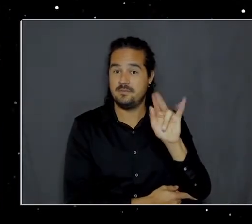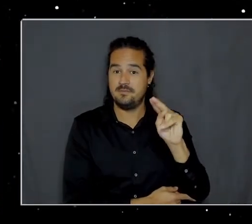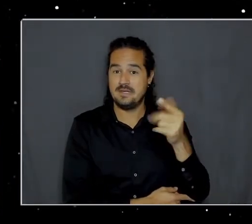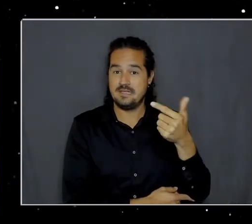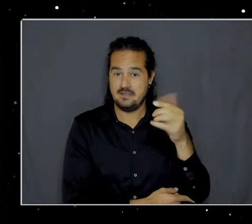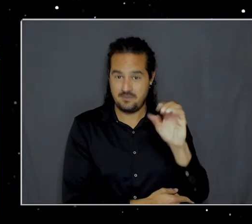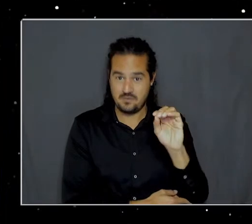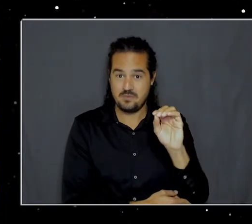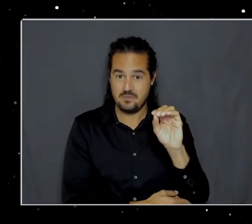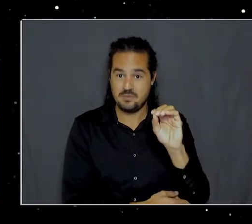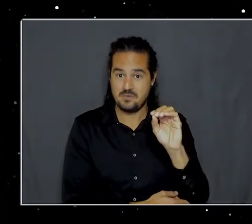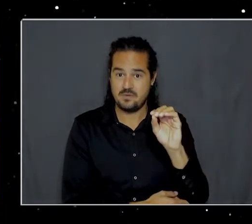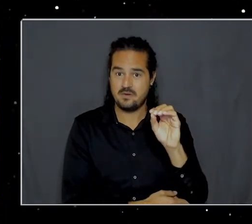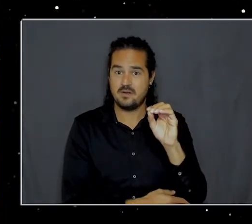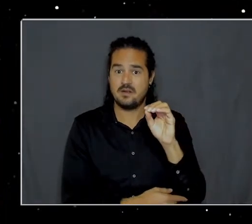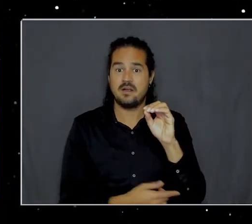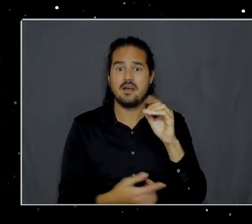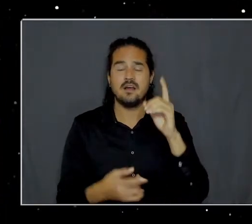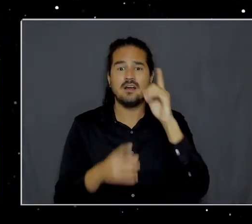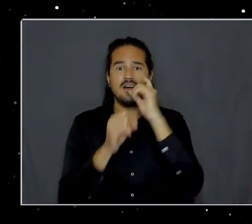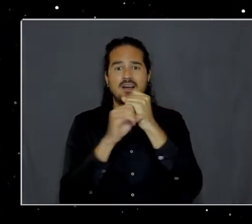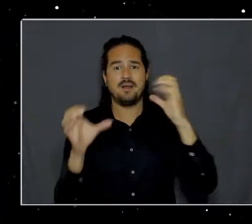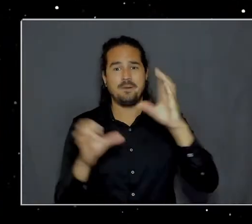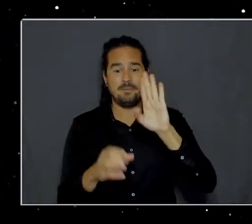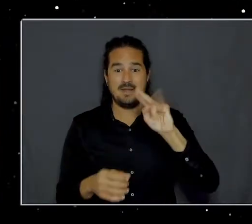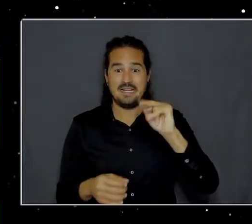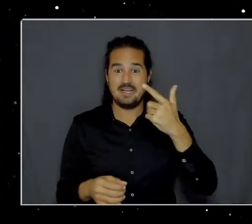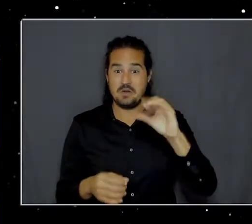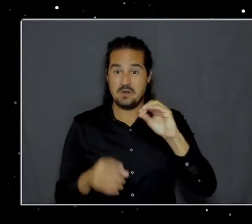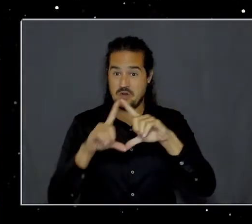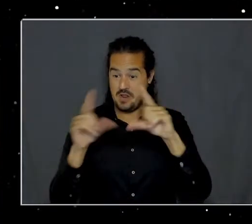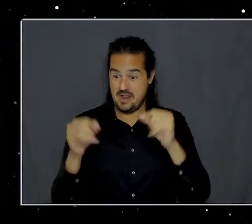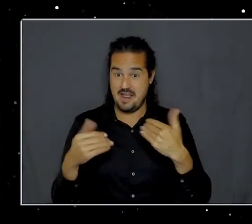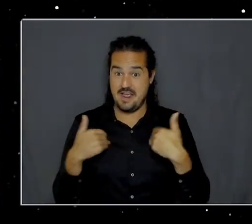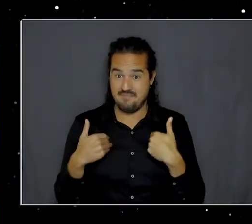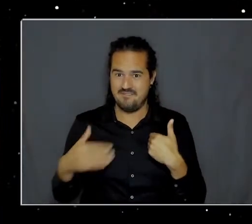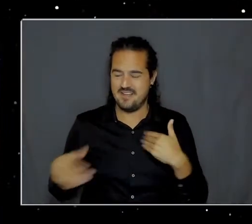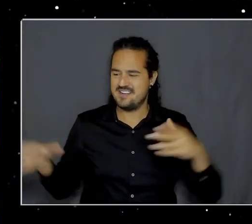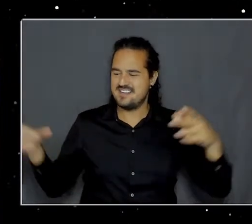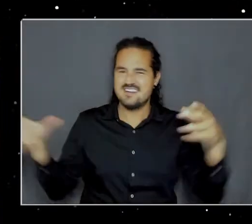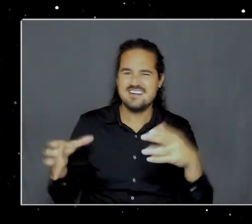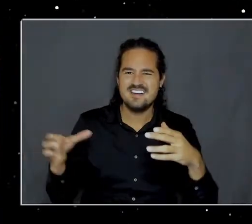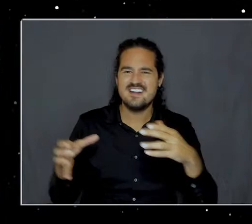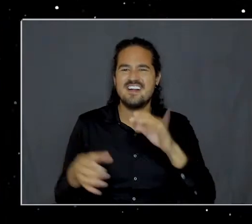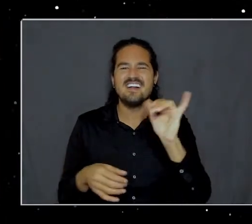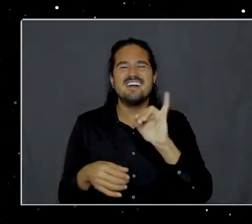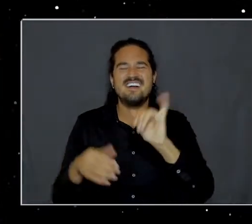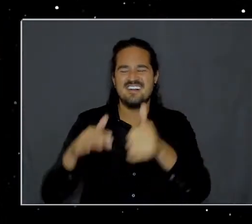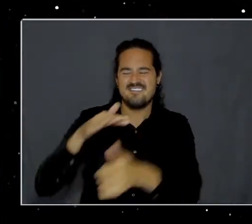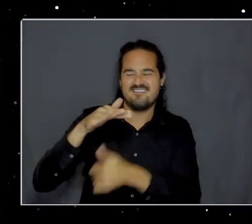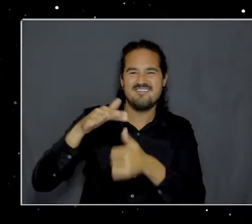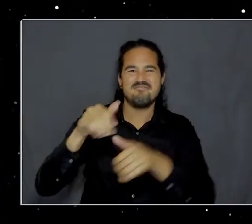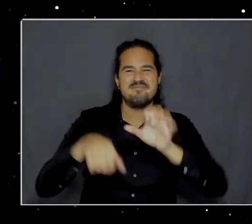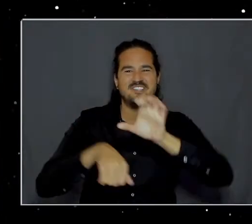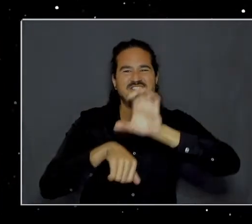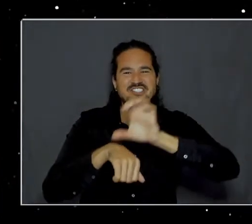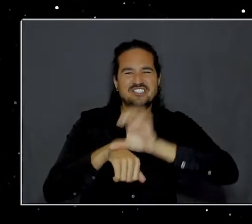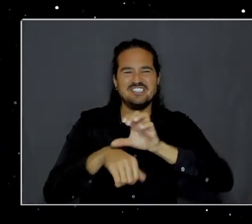BUT, IF YOU GOT YOUR BINGO CARD, SHOULD WE CHANNEL A CHURCH BASEMENT AND JUST -- EULA SCOTT BYNOE: